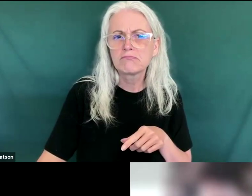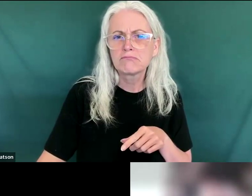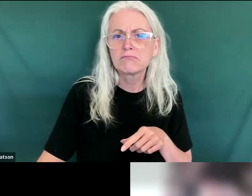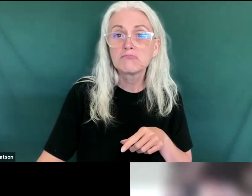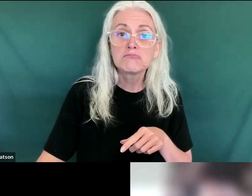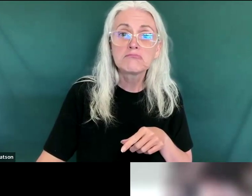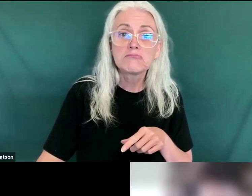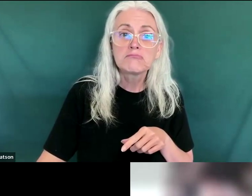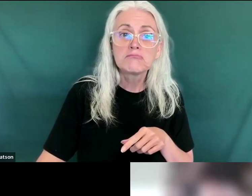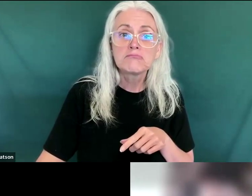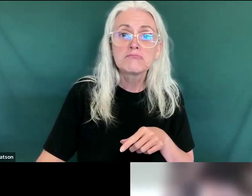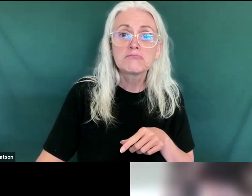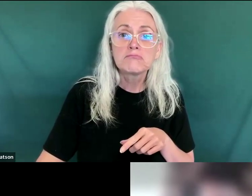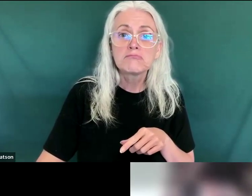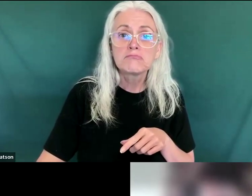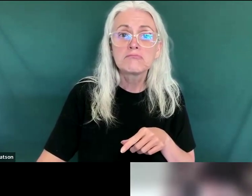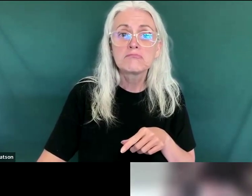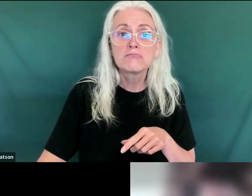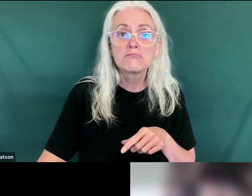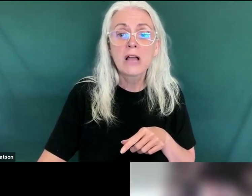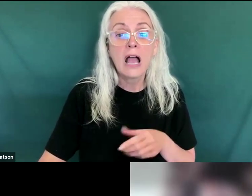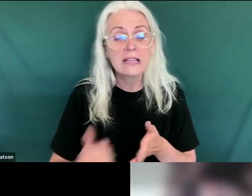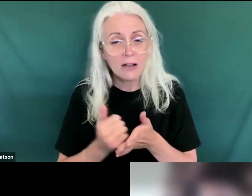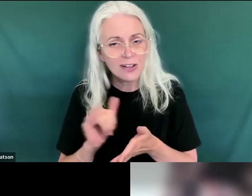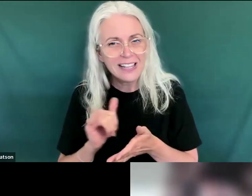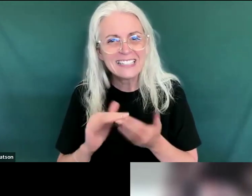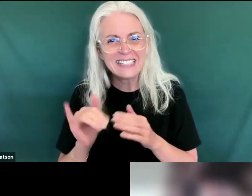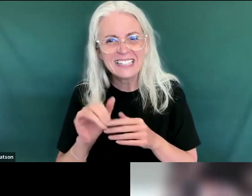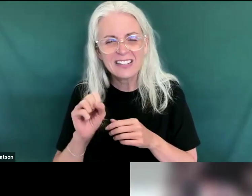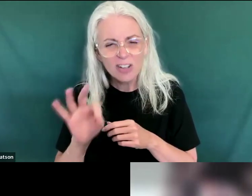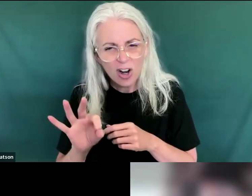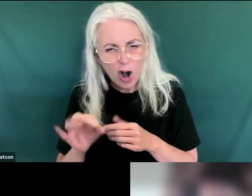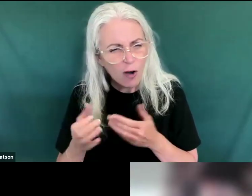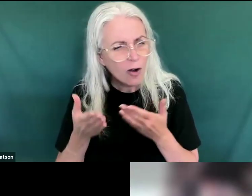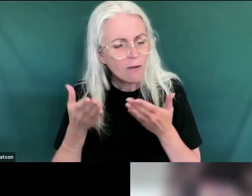Yeah, yeah, I think, I mean, it's helpful. So cities, like San Francisco are offering